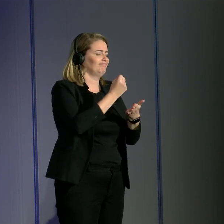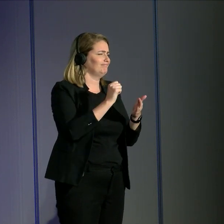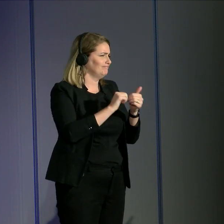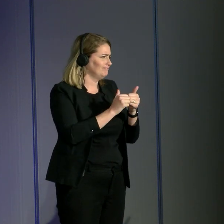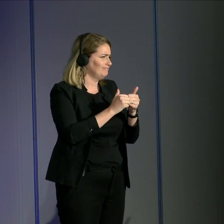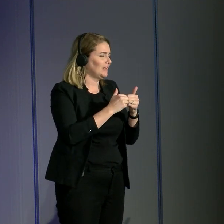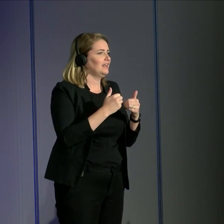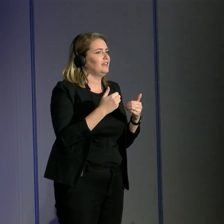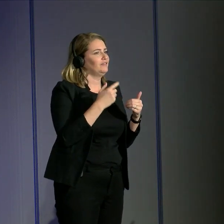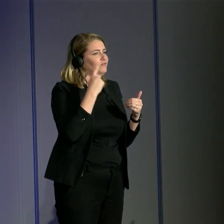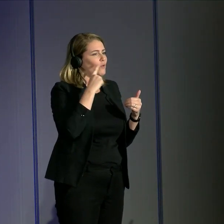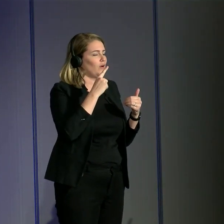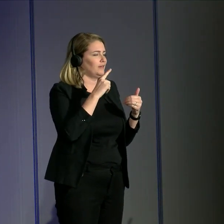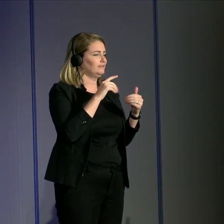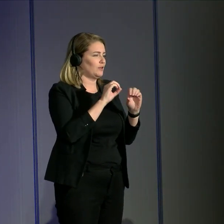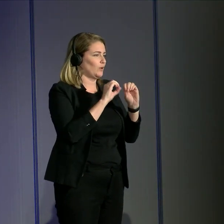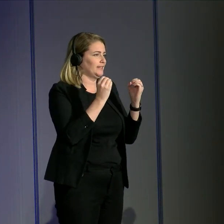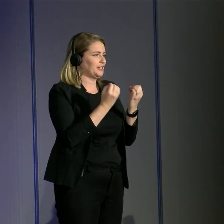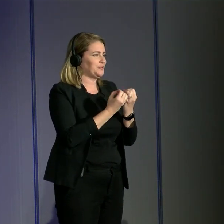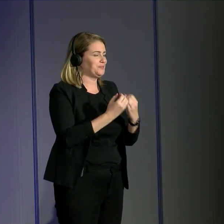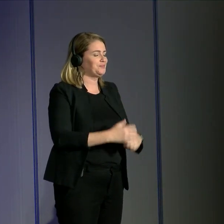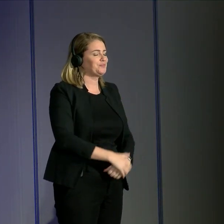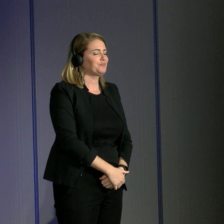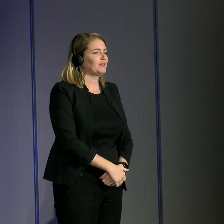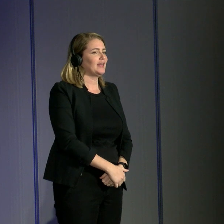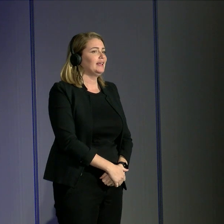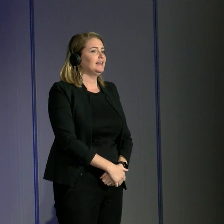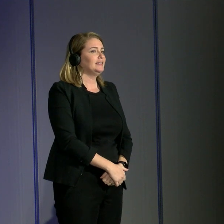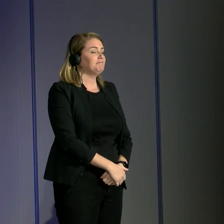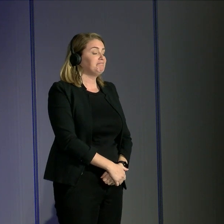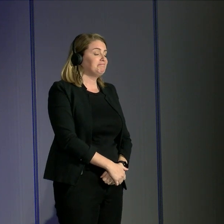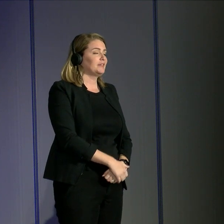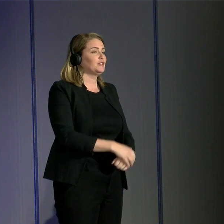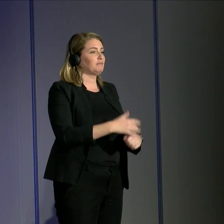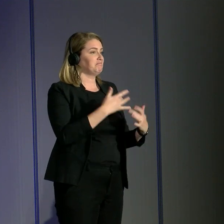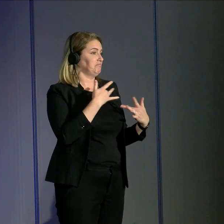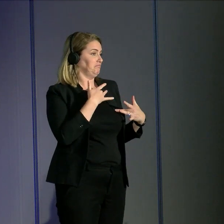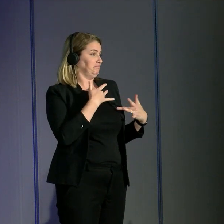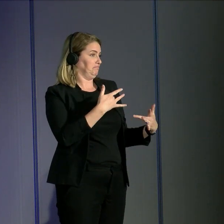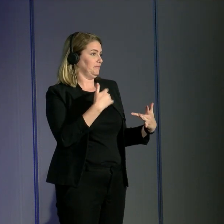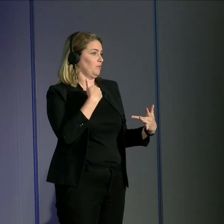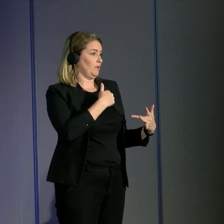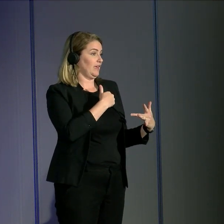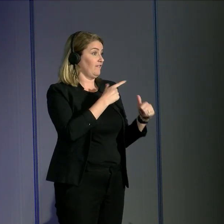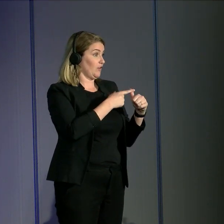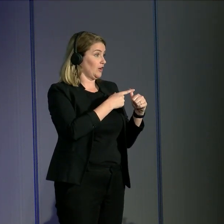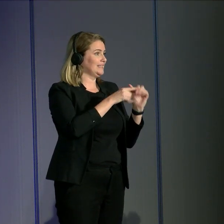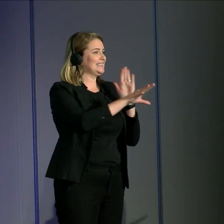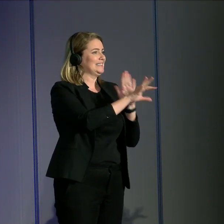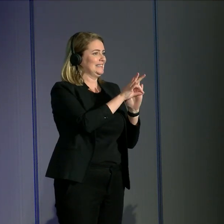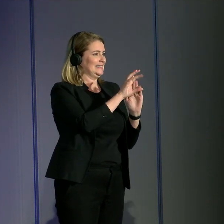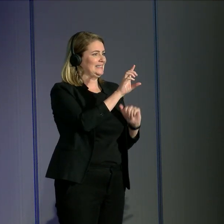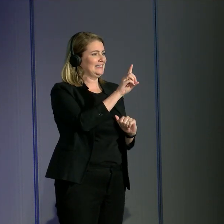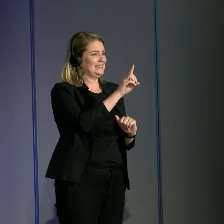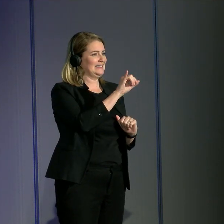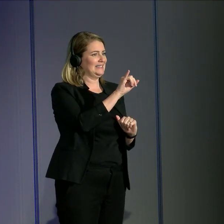to spread across the organization? So typically, we have a discovery phase at first.